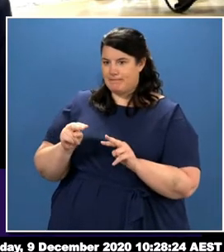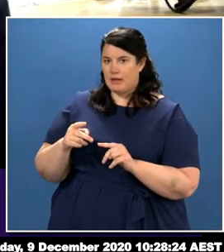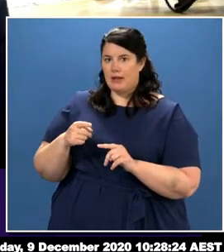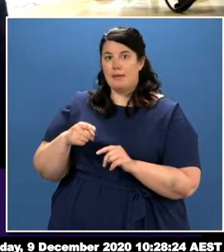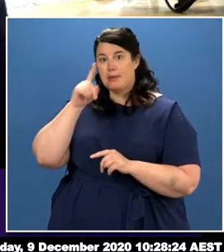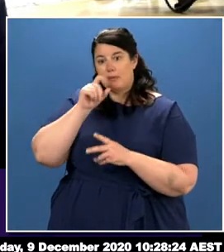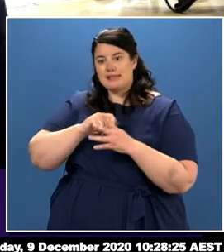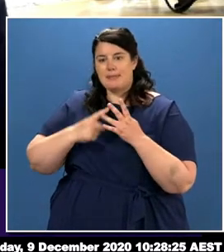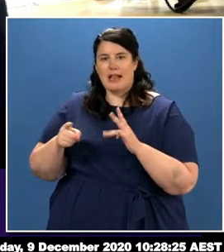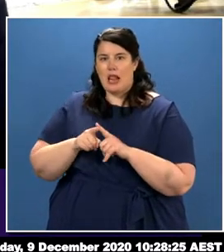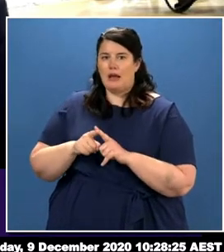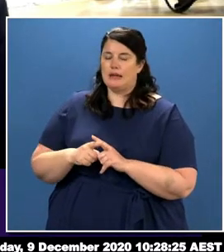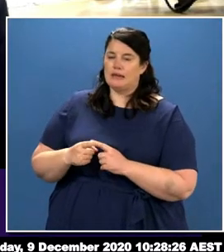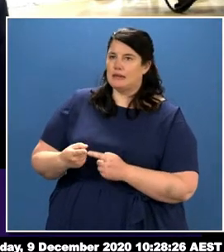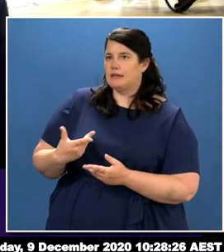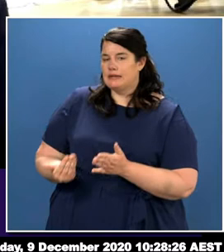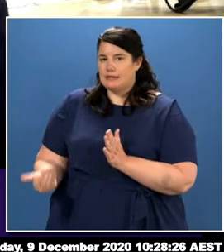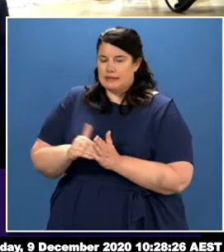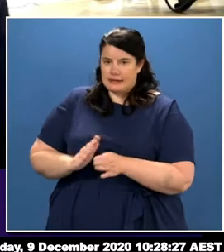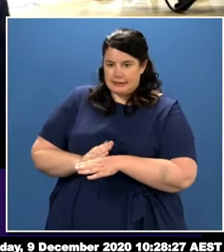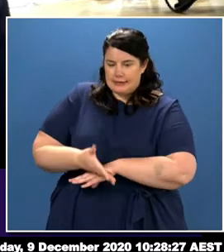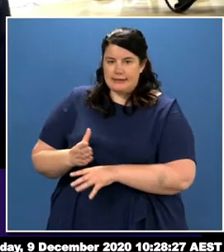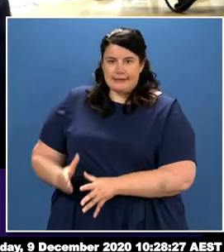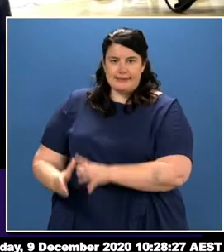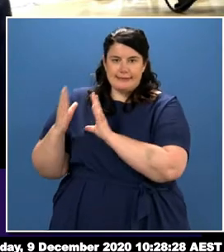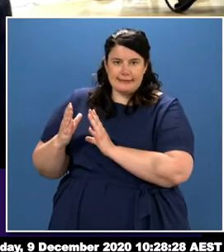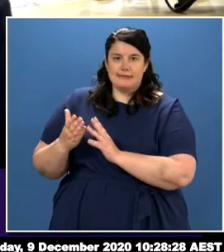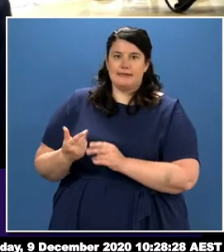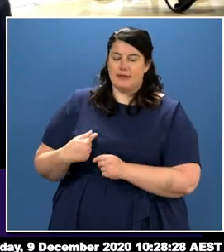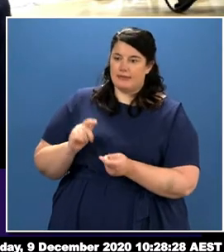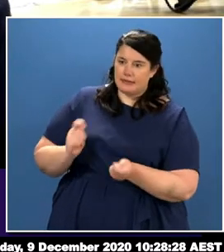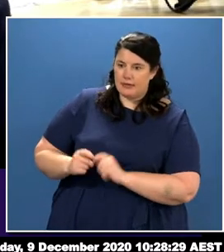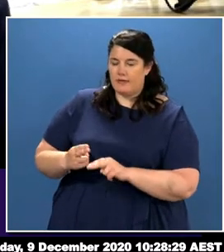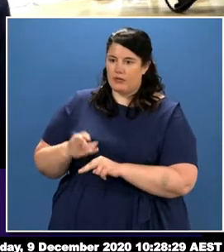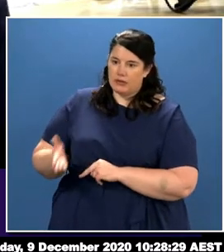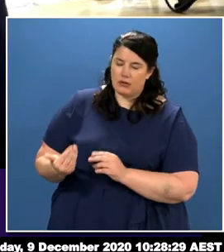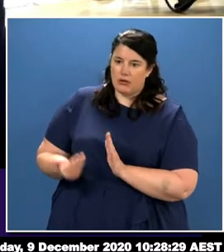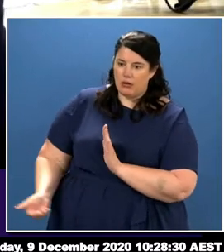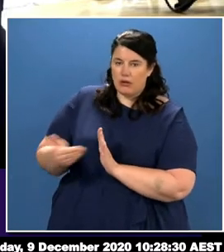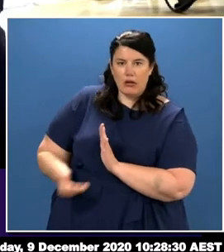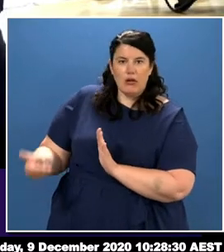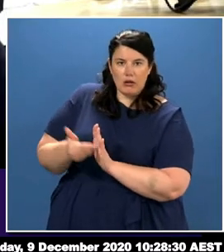And so even if we might --- like even if we might feel like we're doing